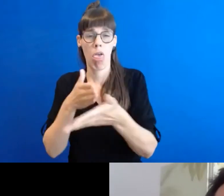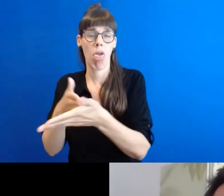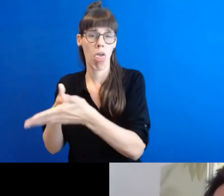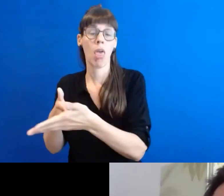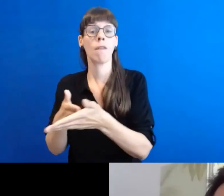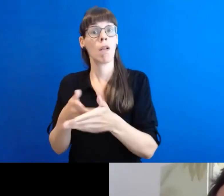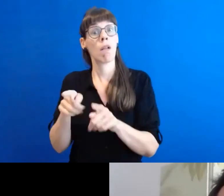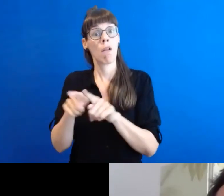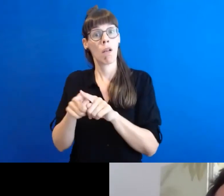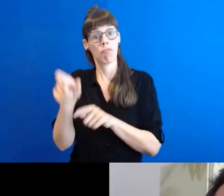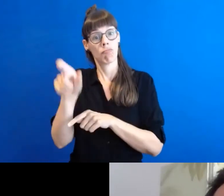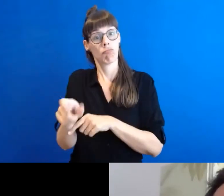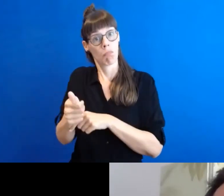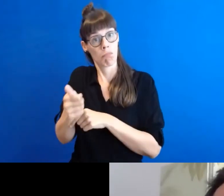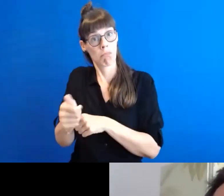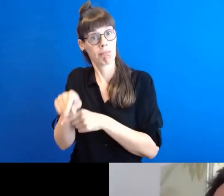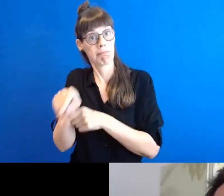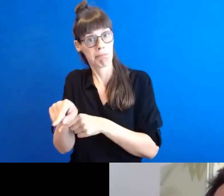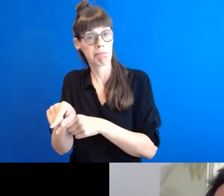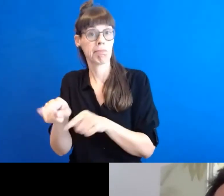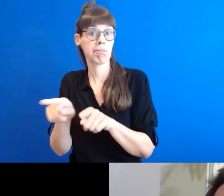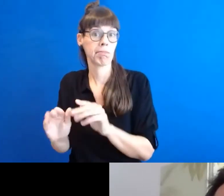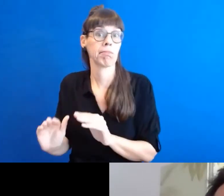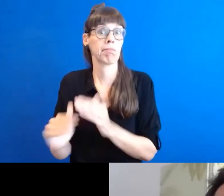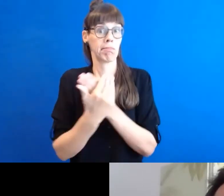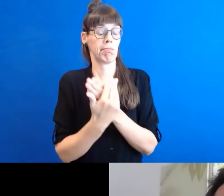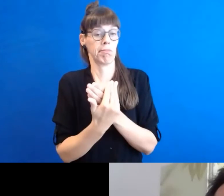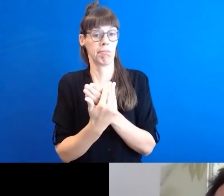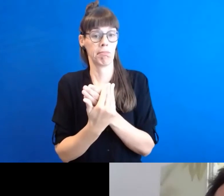procedures that may be key as well as interim processes, not only